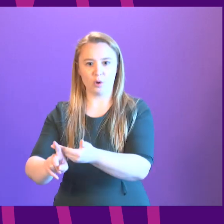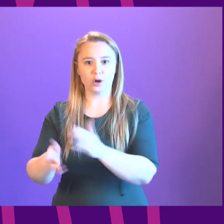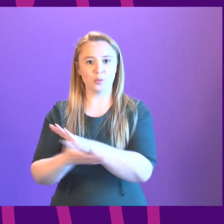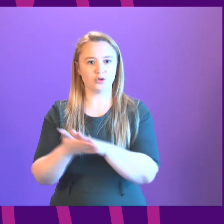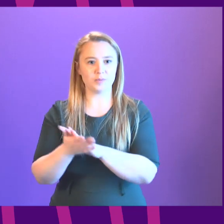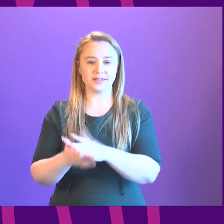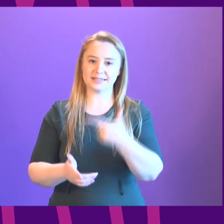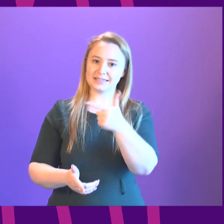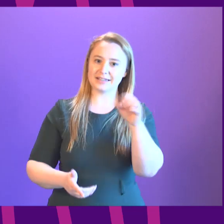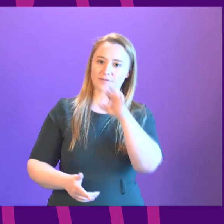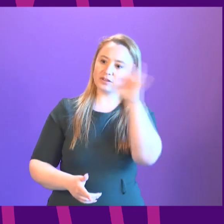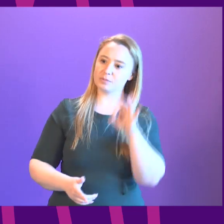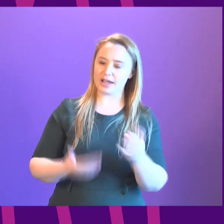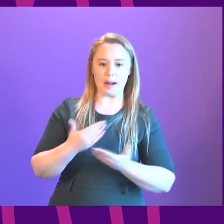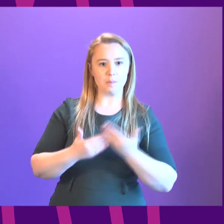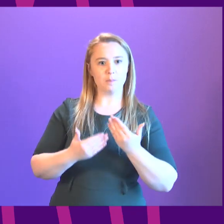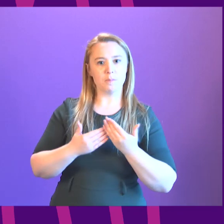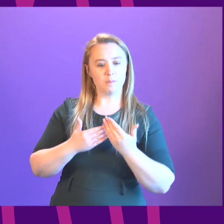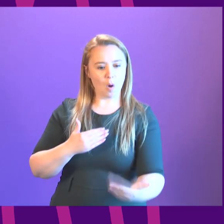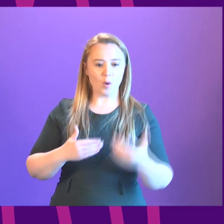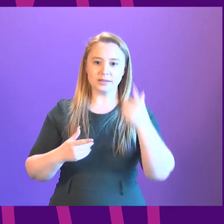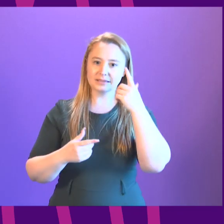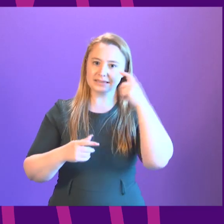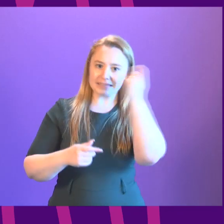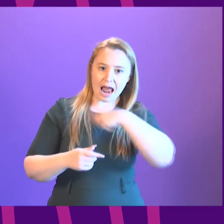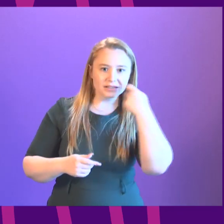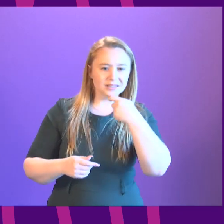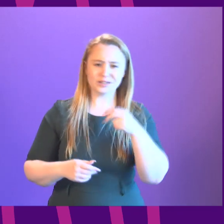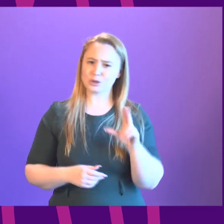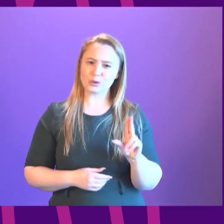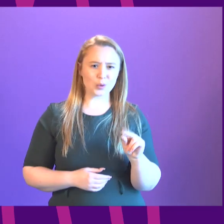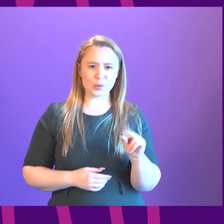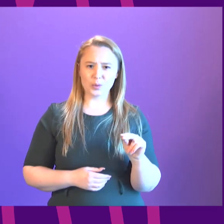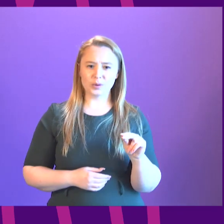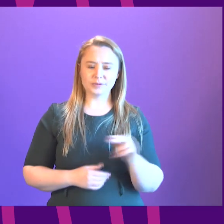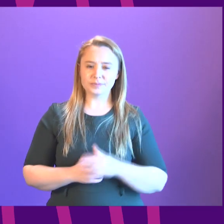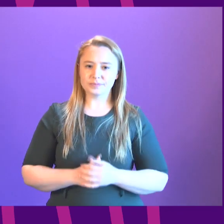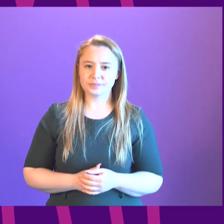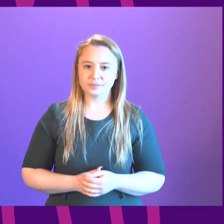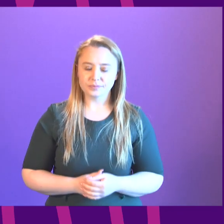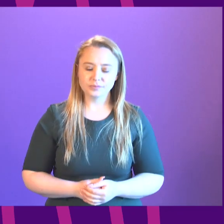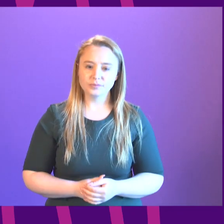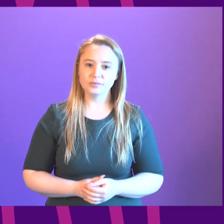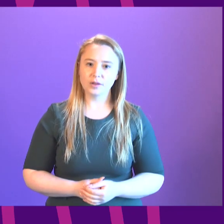cent more test capacity. The reason why I can give some of the detail that I give every